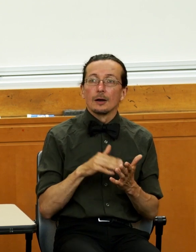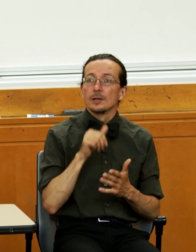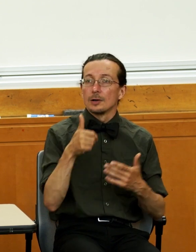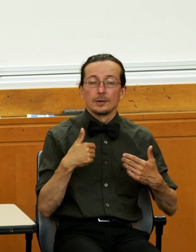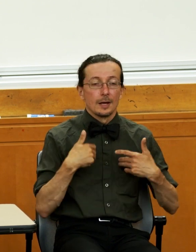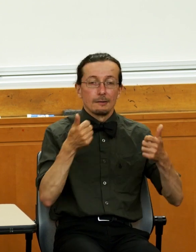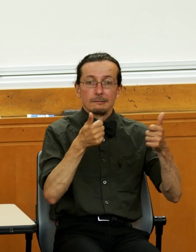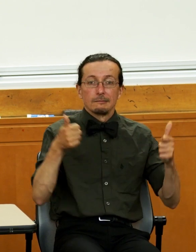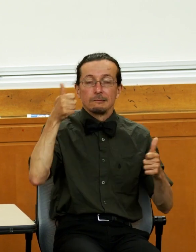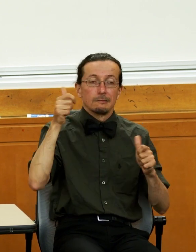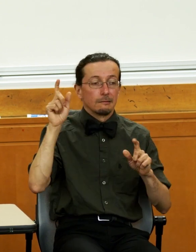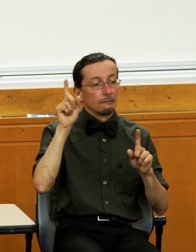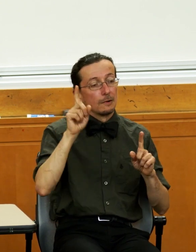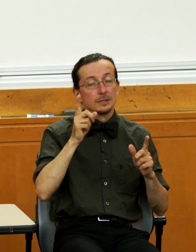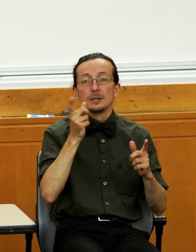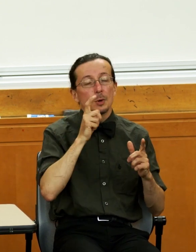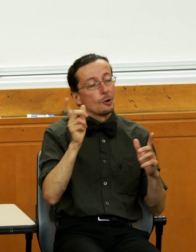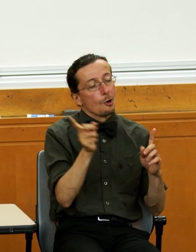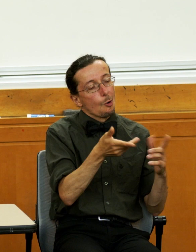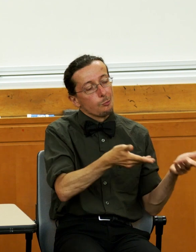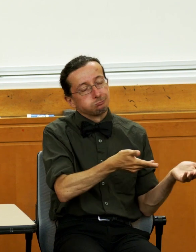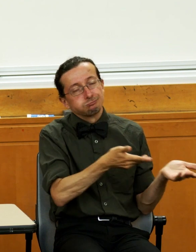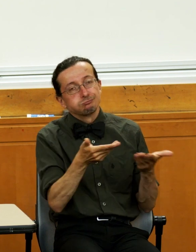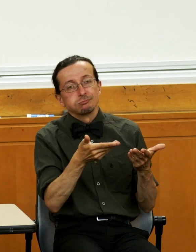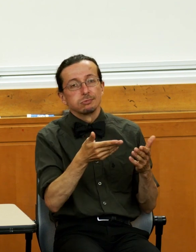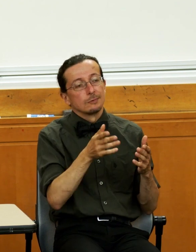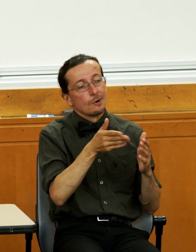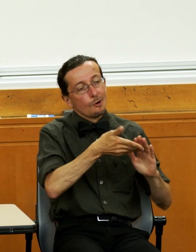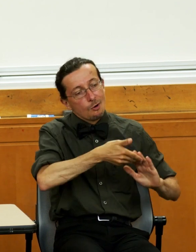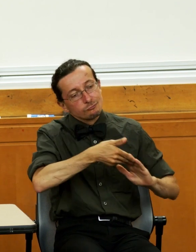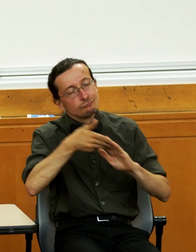somebody that brings you into the company, takes you under their wings, helps to move you ahead,